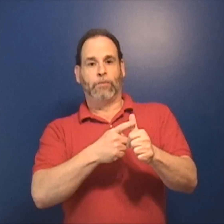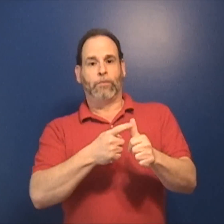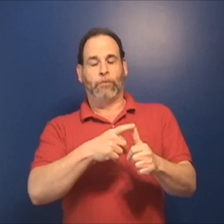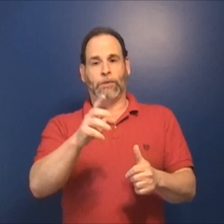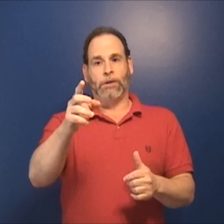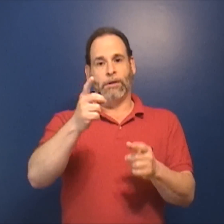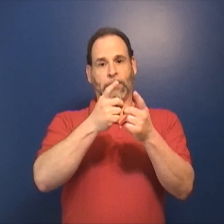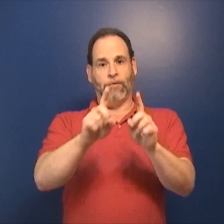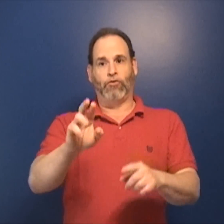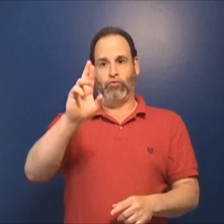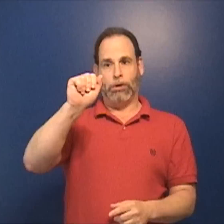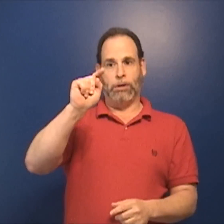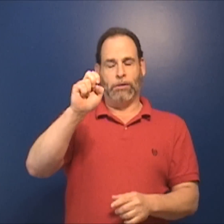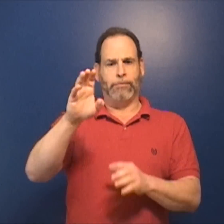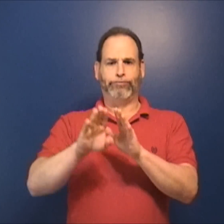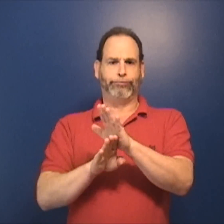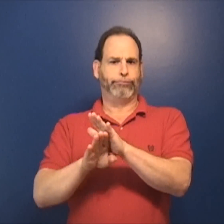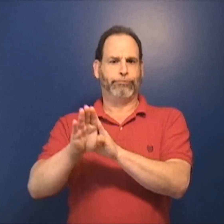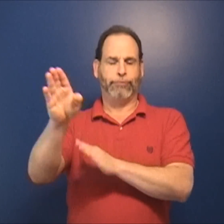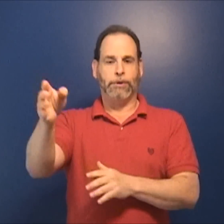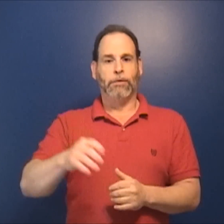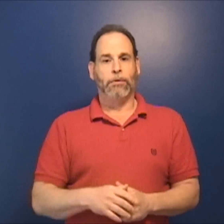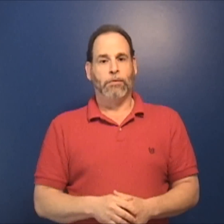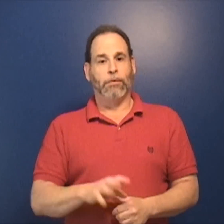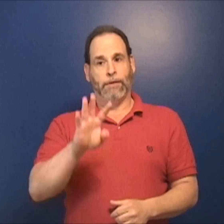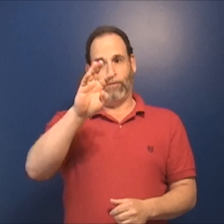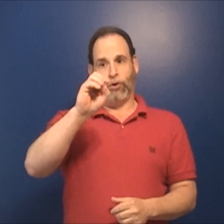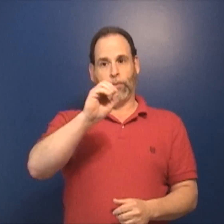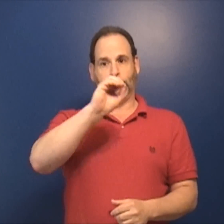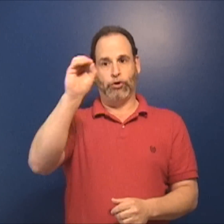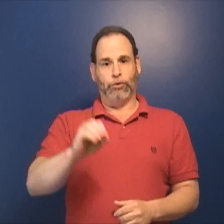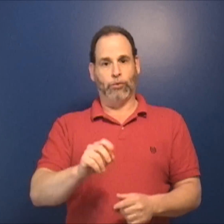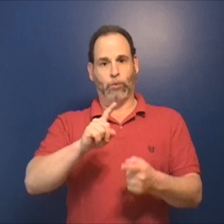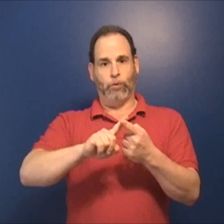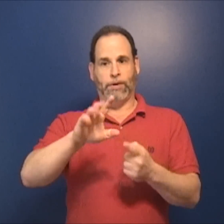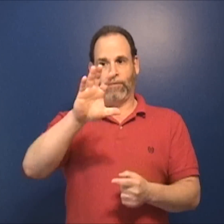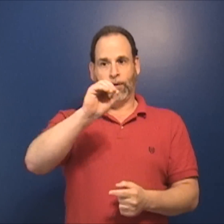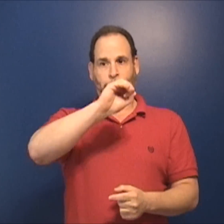Divorce rate soars. 40% to 50% married couples get divorce.